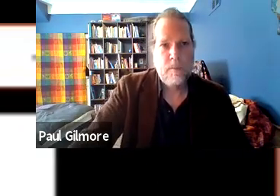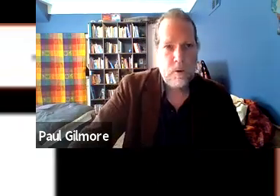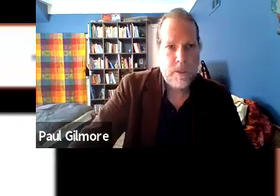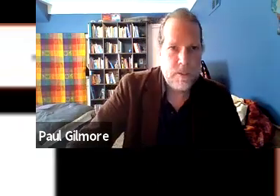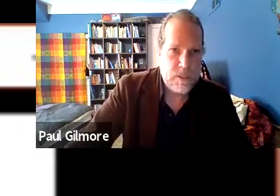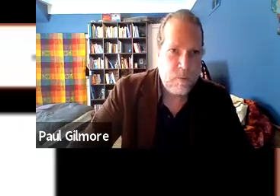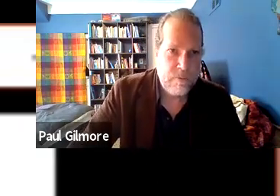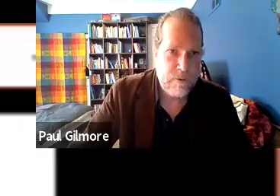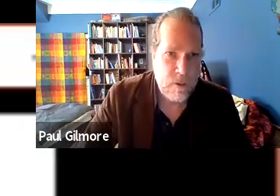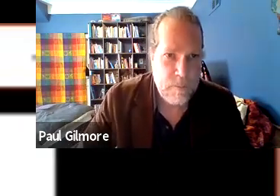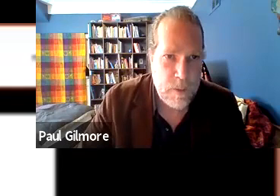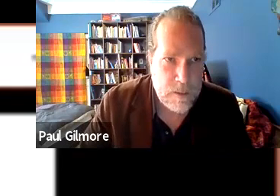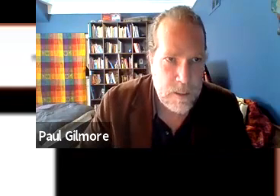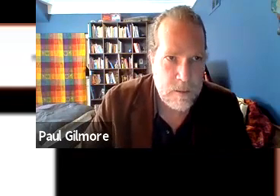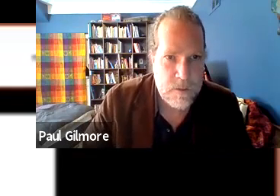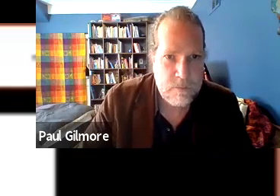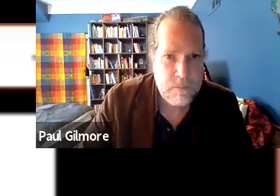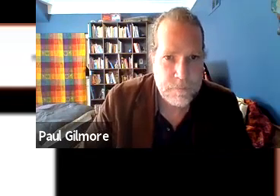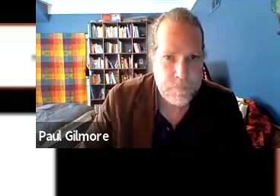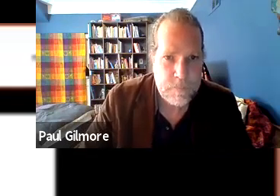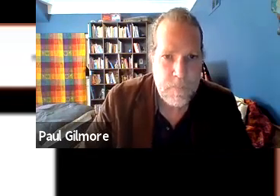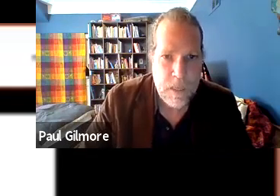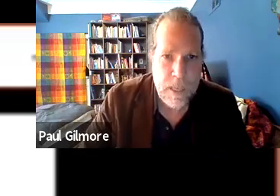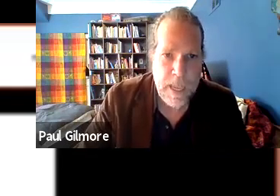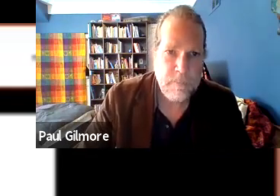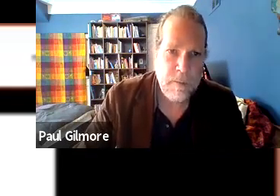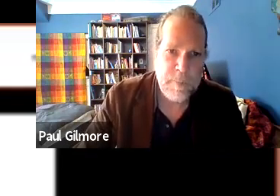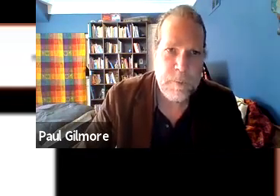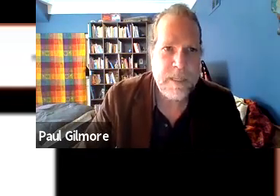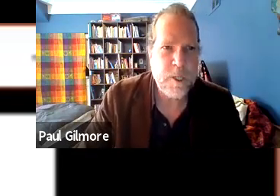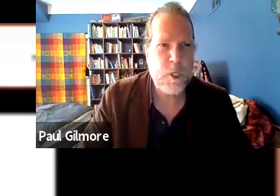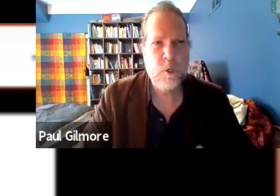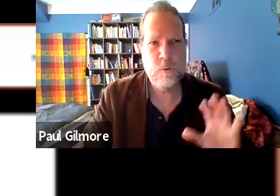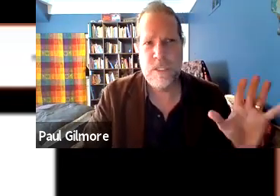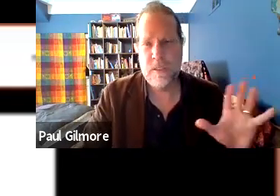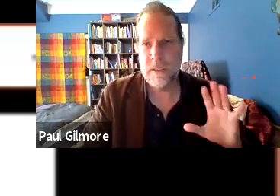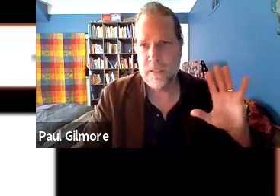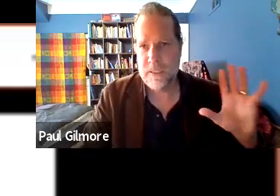A poll gauging support for Trump among Latinos. And people made a huge deal in this